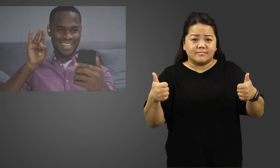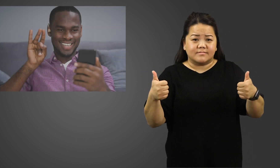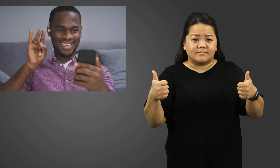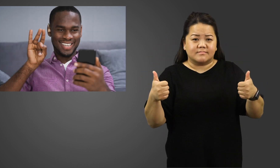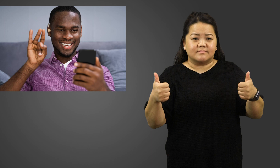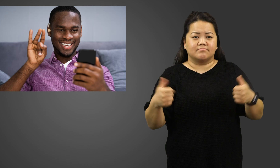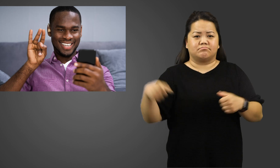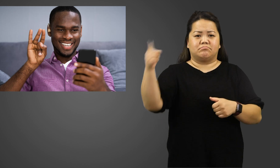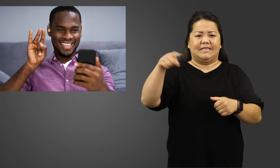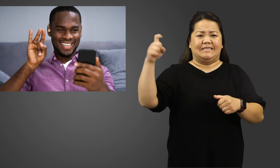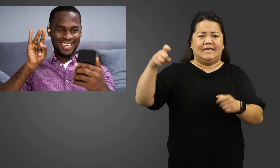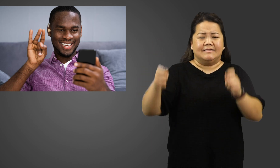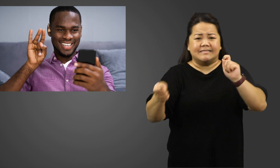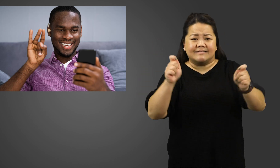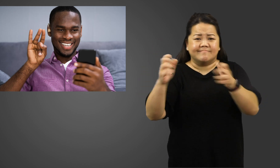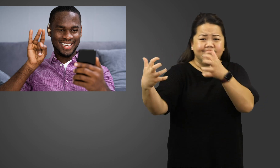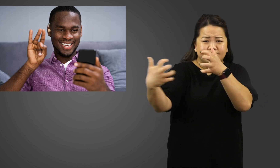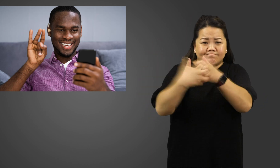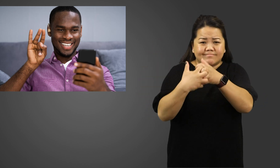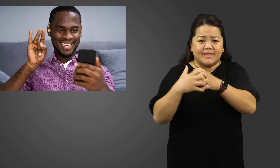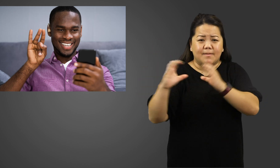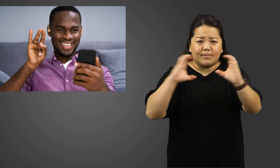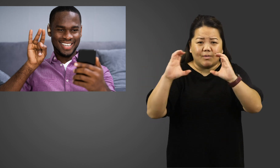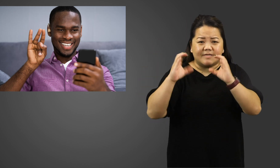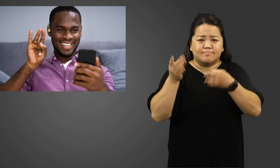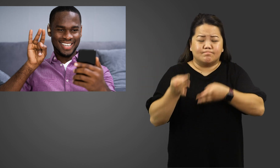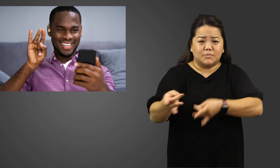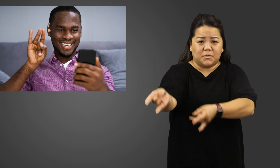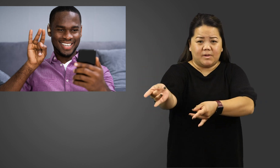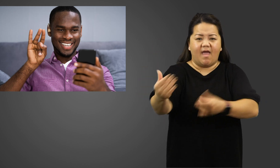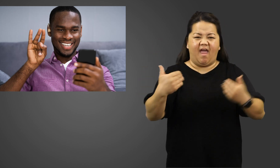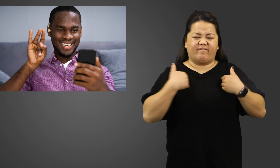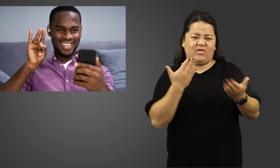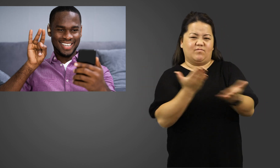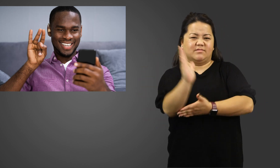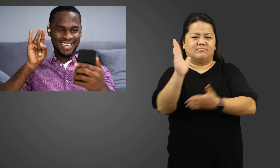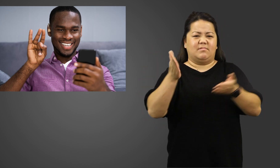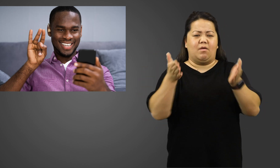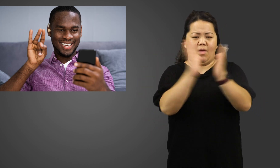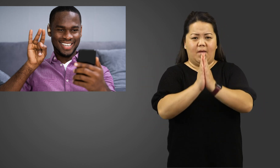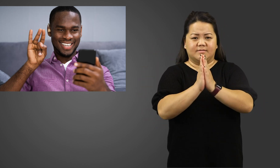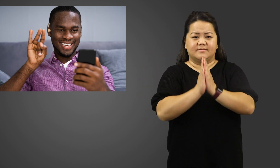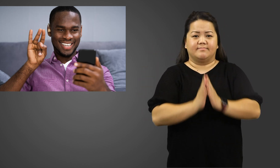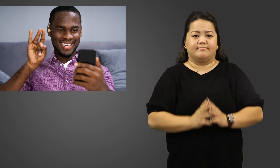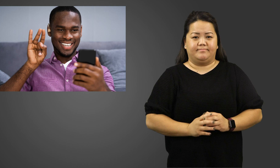People with hearing loss have the right to request reasonable accommodations